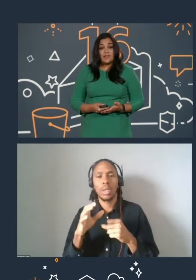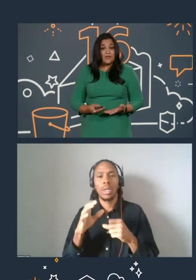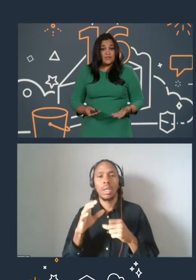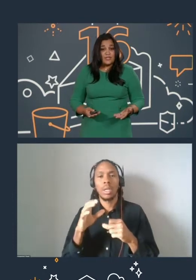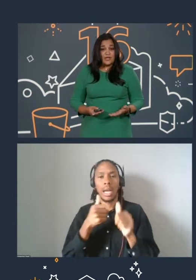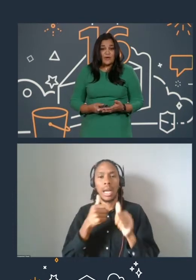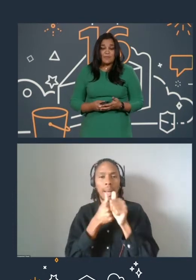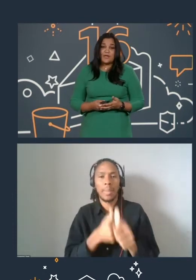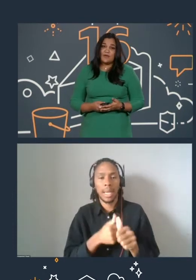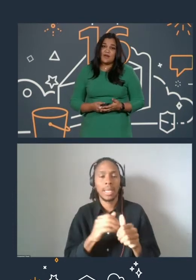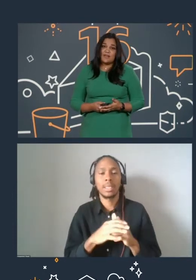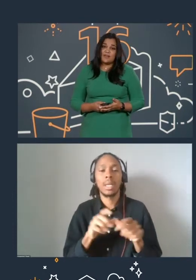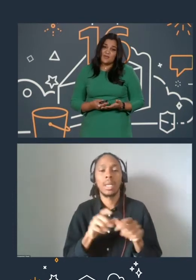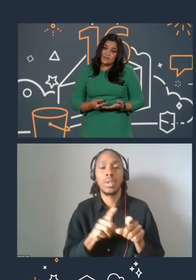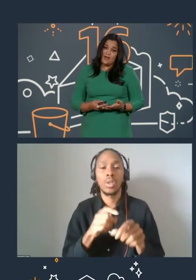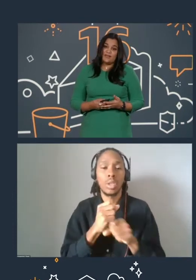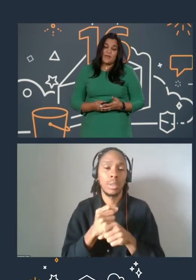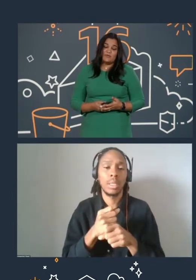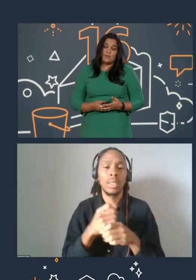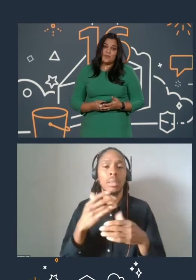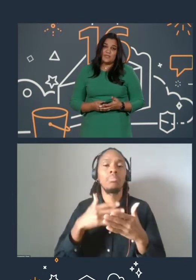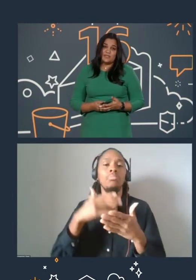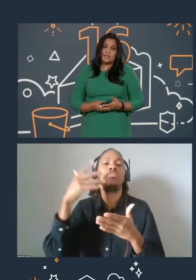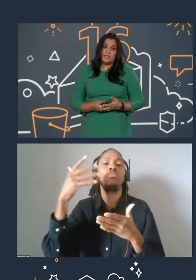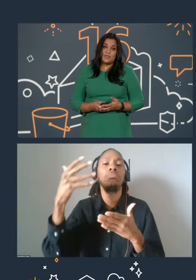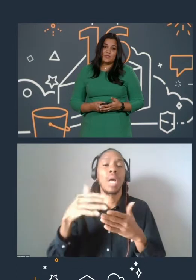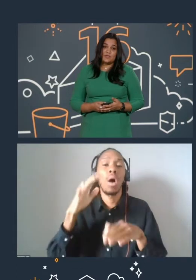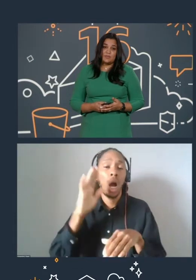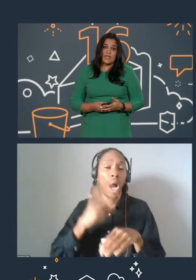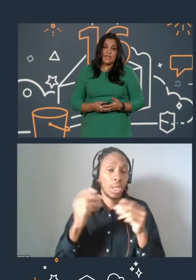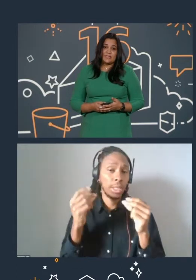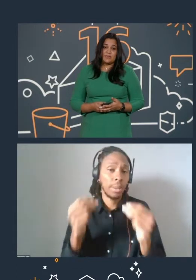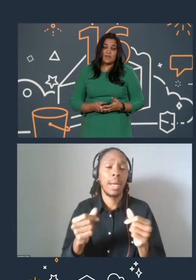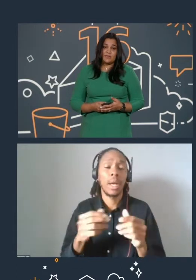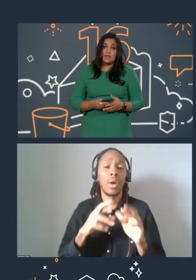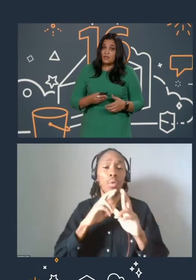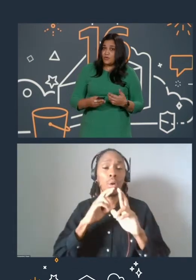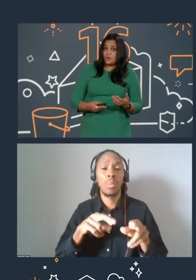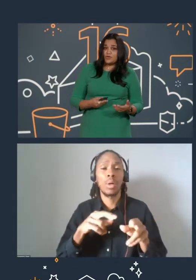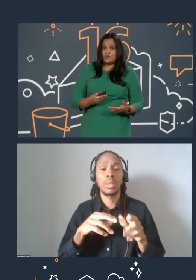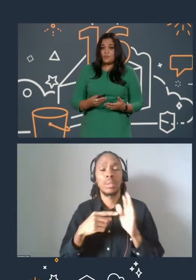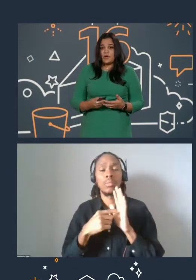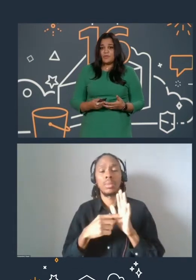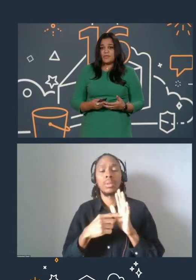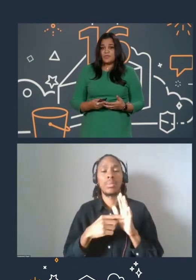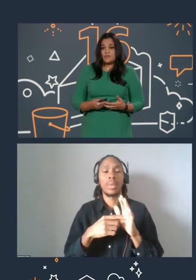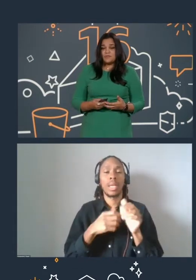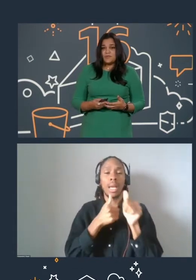You can also generate periodic or on-demand reports to demonstrate compliance with your control parameters,